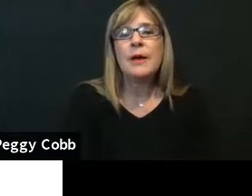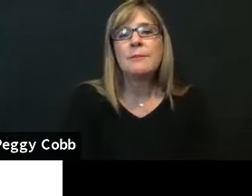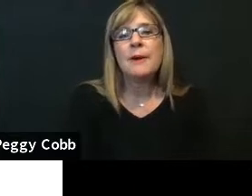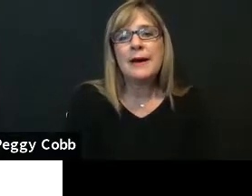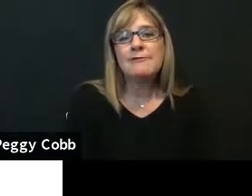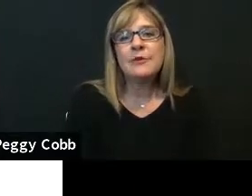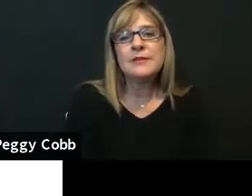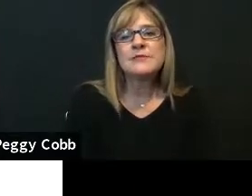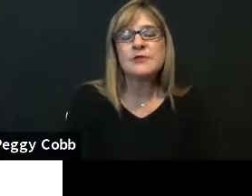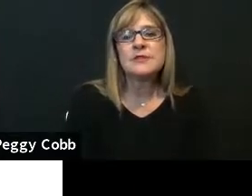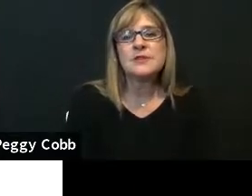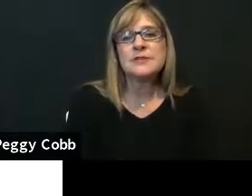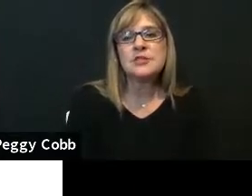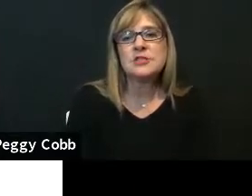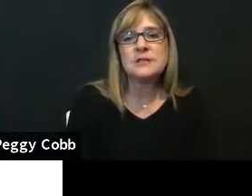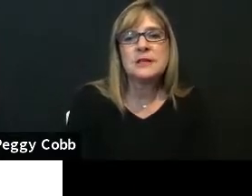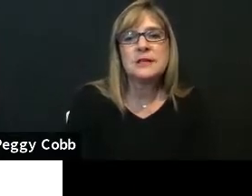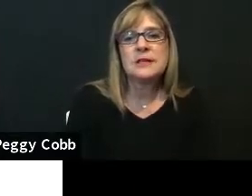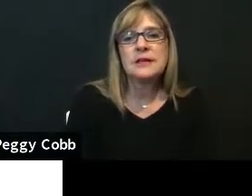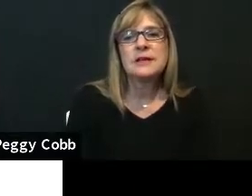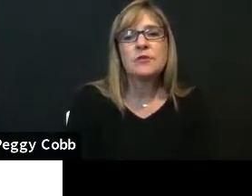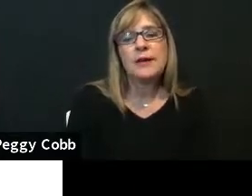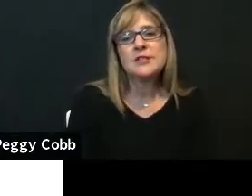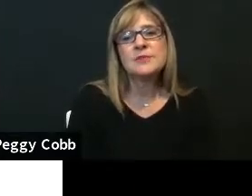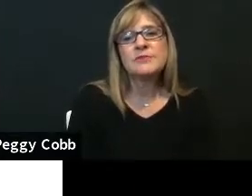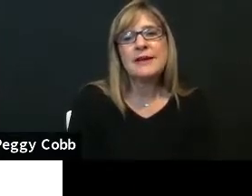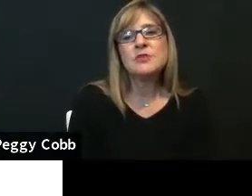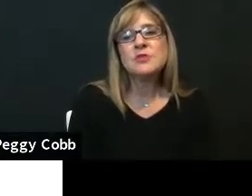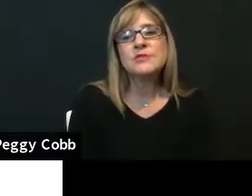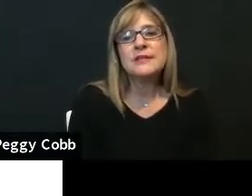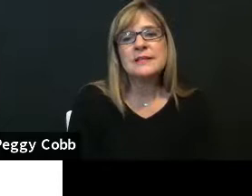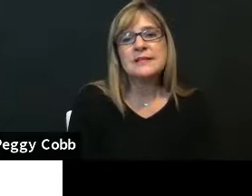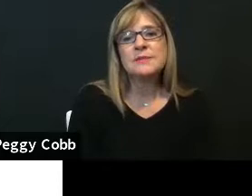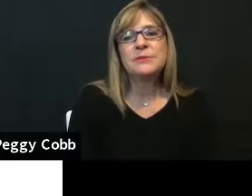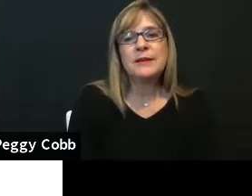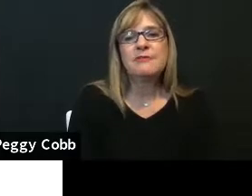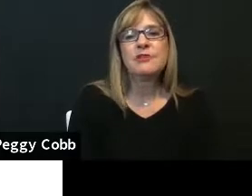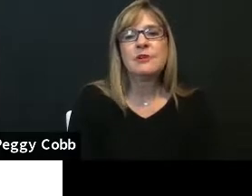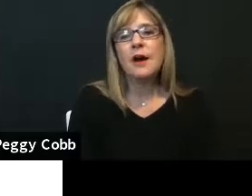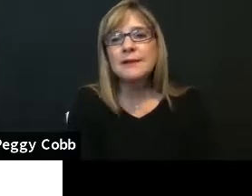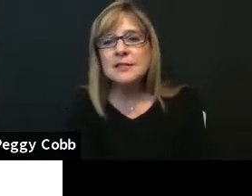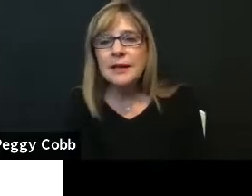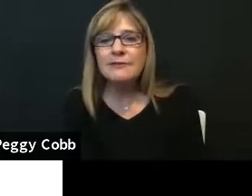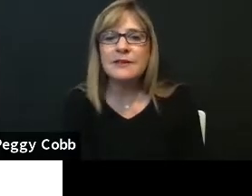But my focus for this transition is to provide the tools they need to be ready for college life,